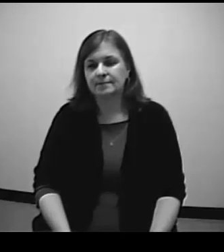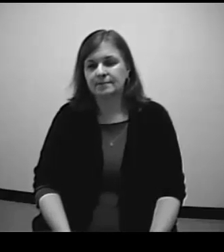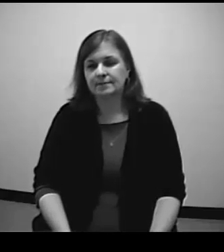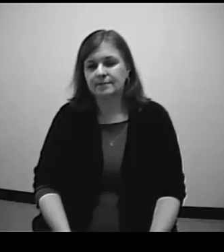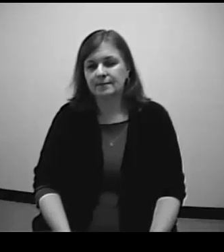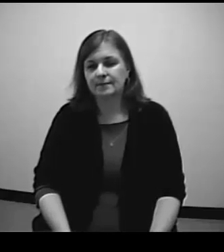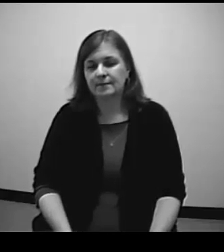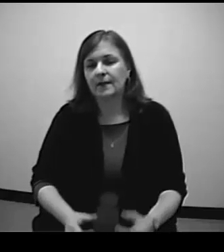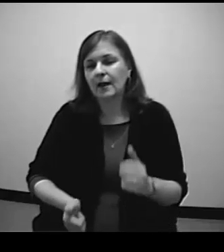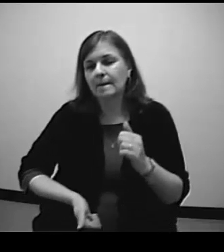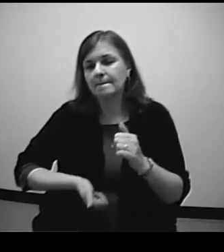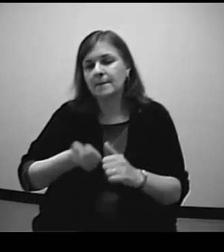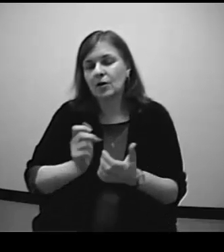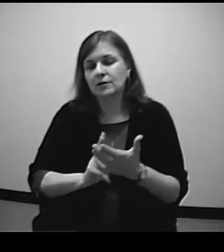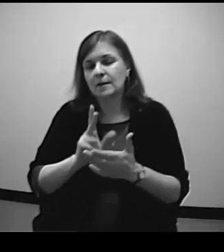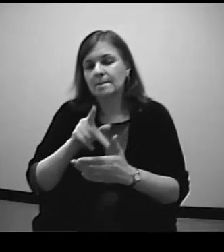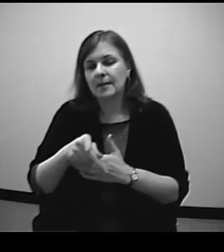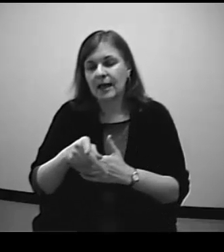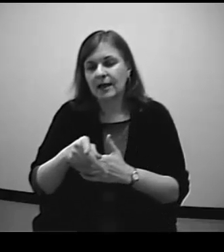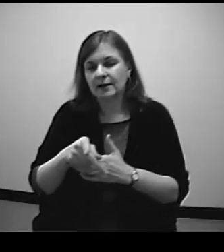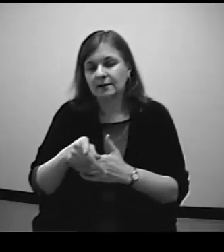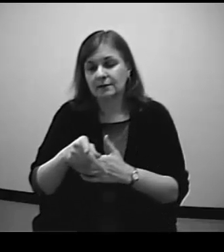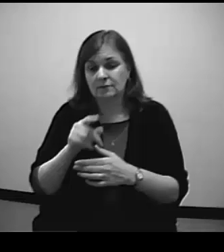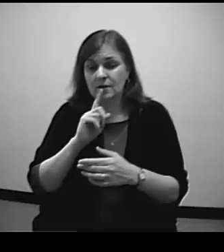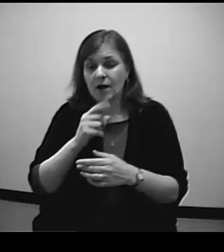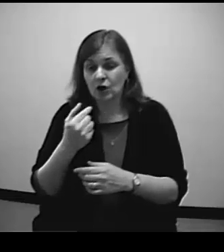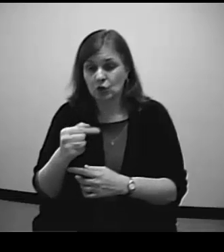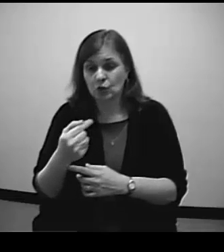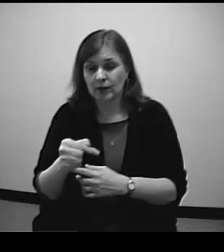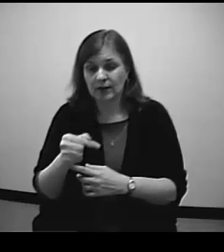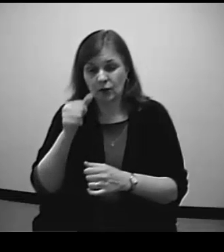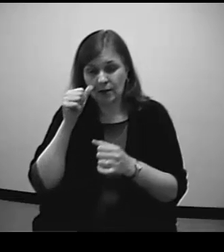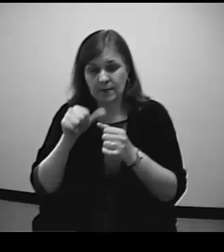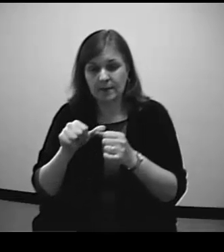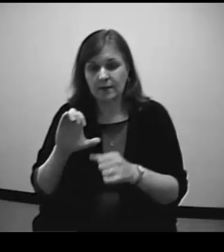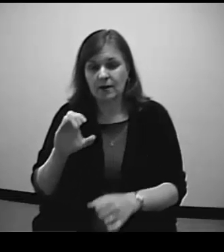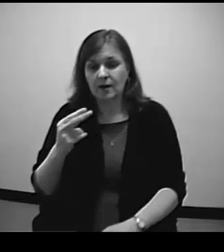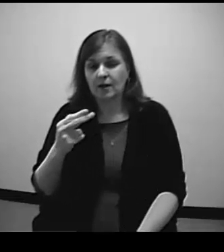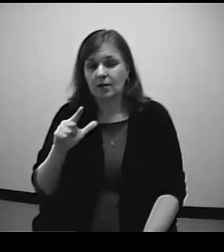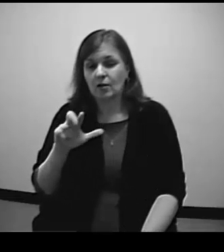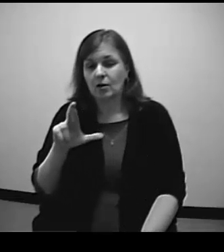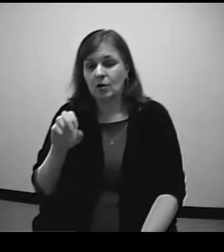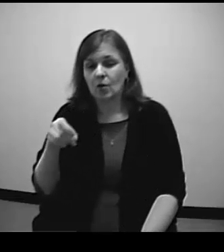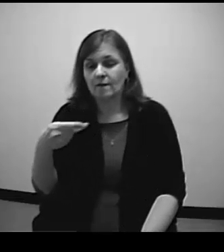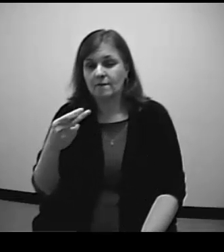keep in mind that most plant pigments are green when we talk about chlorophyll